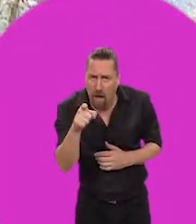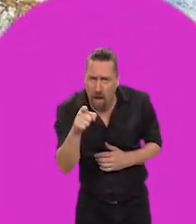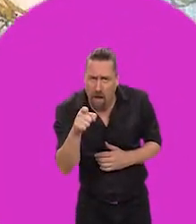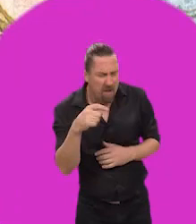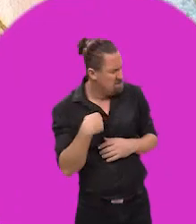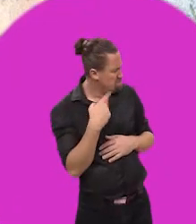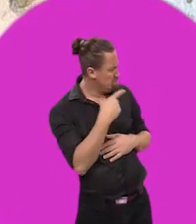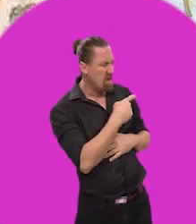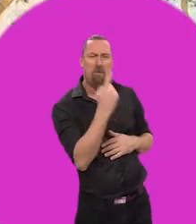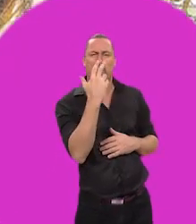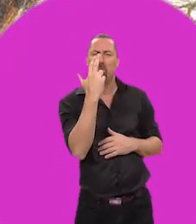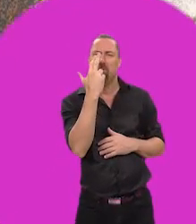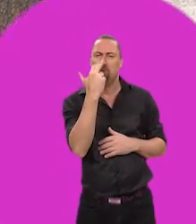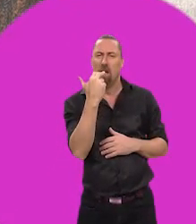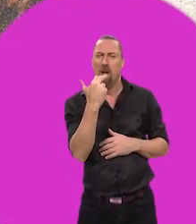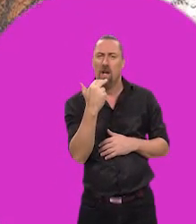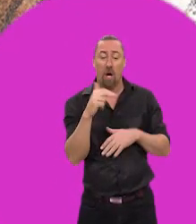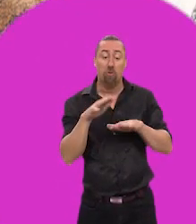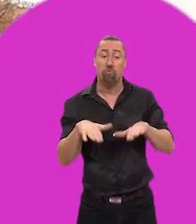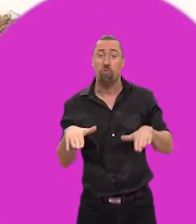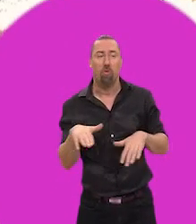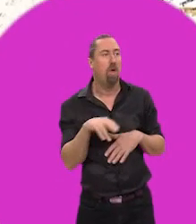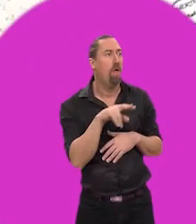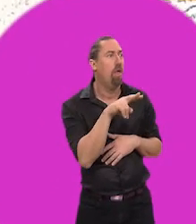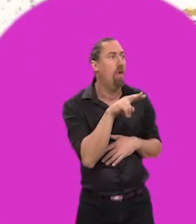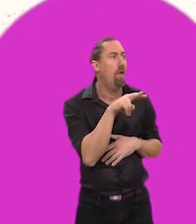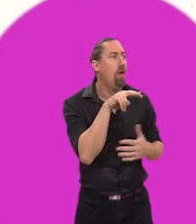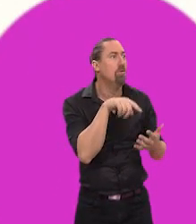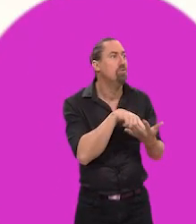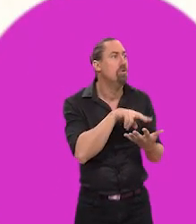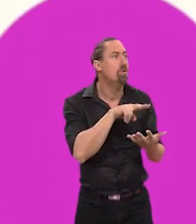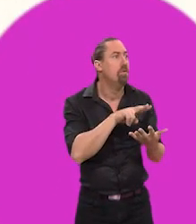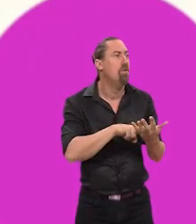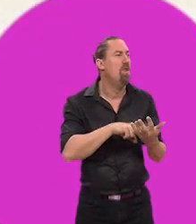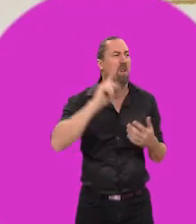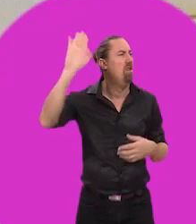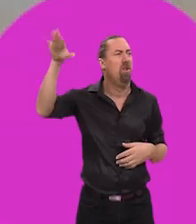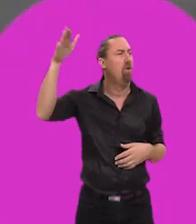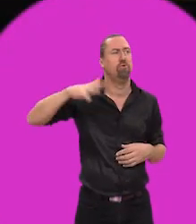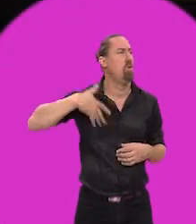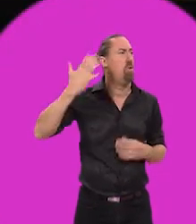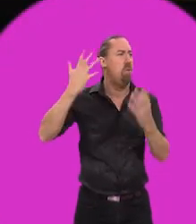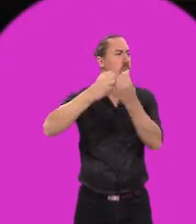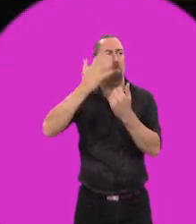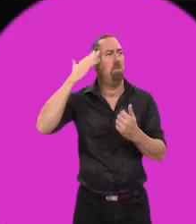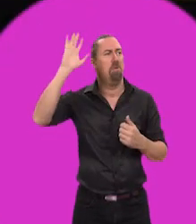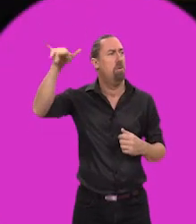I can see in the illustration, the children are looking at the television and they're saying, "We don't want to go mom.